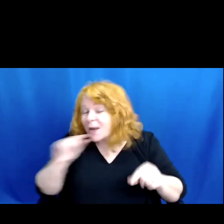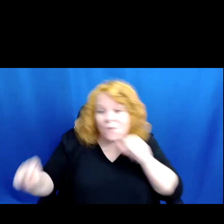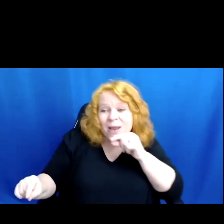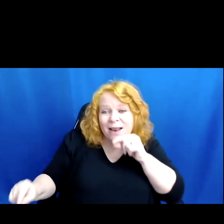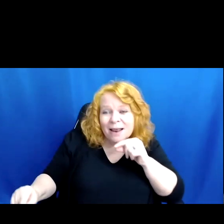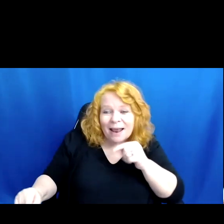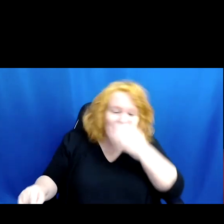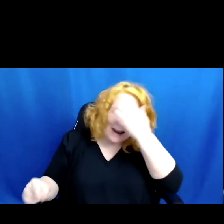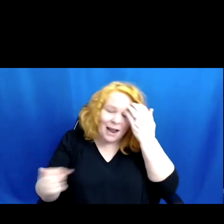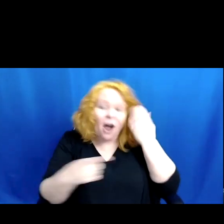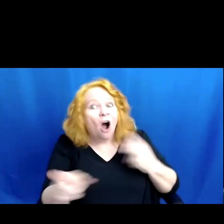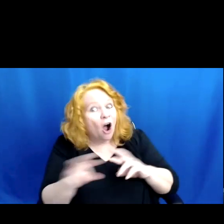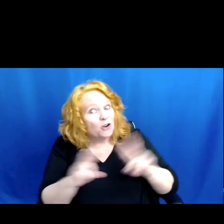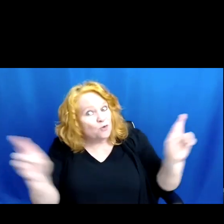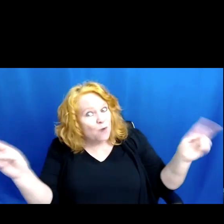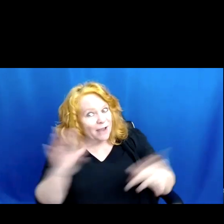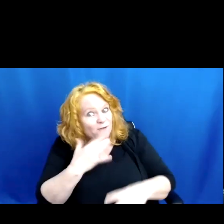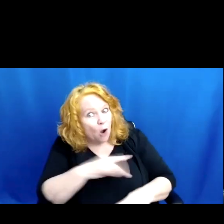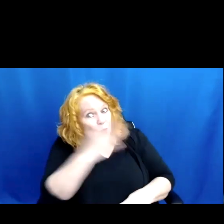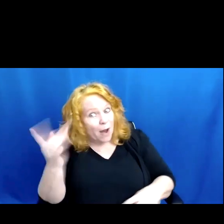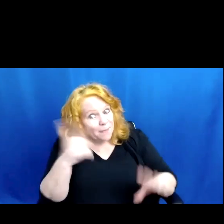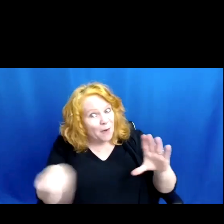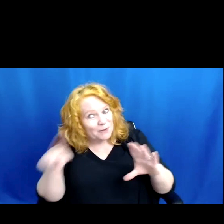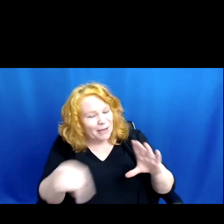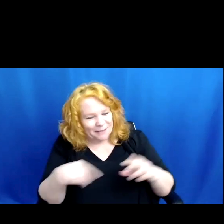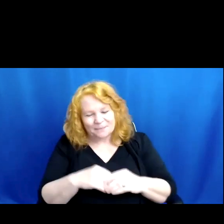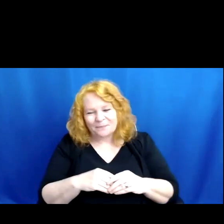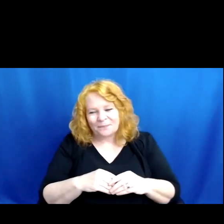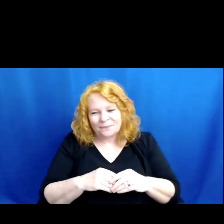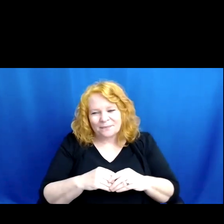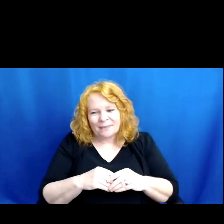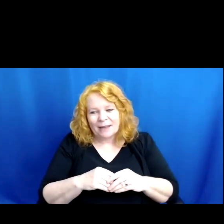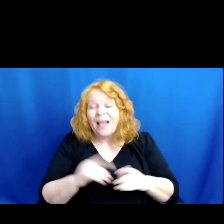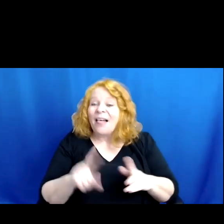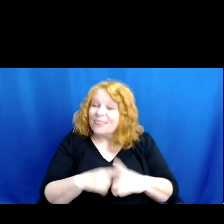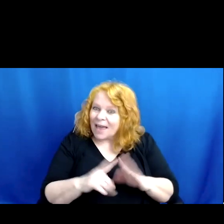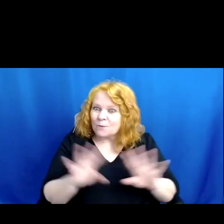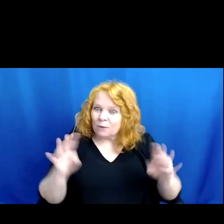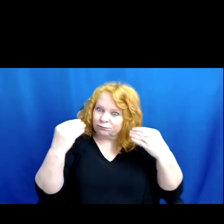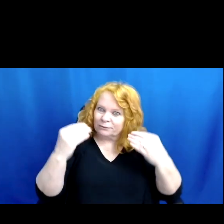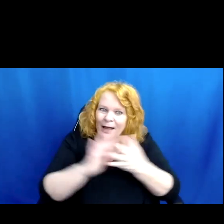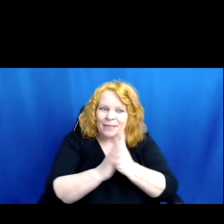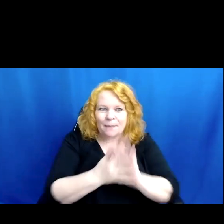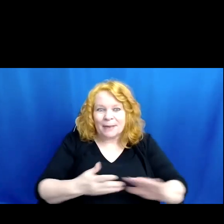Are you ready for a rainbow spin? Then I will cue myself to do a big Whee.